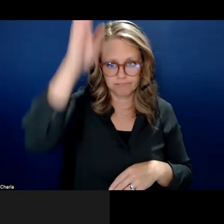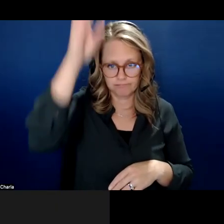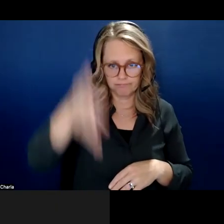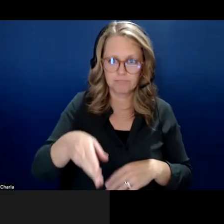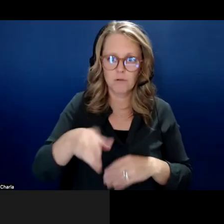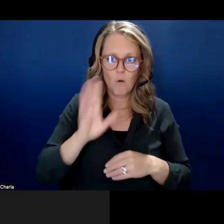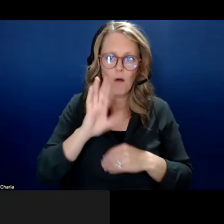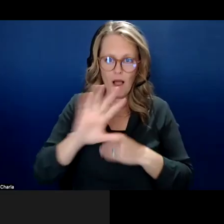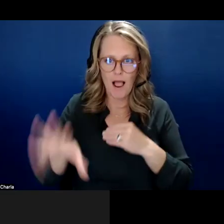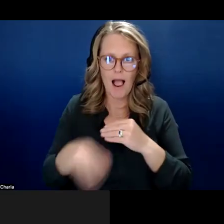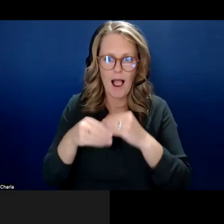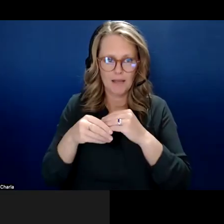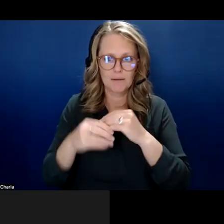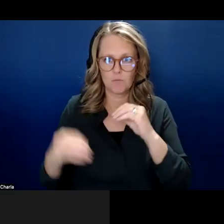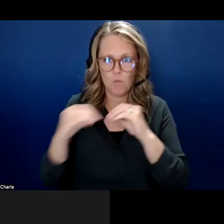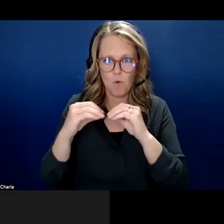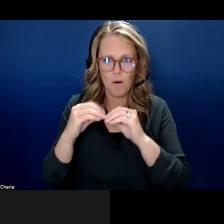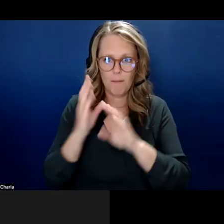So when you look at the numbers,